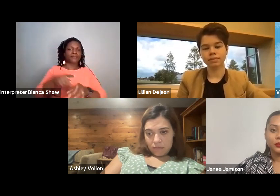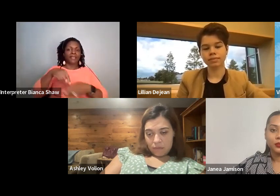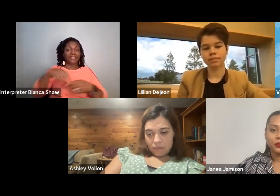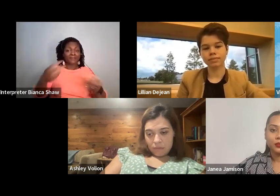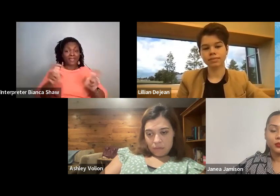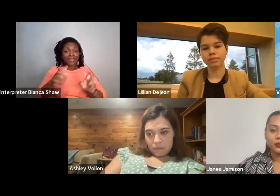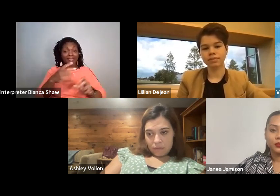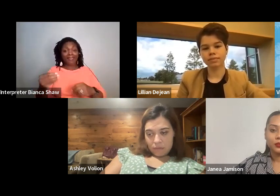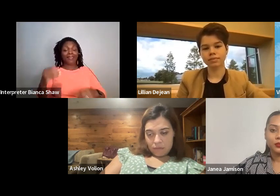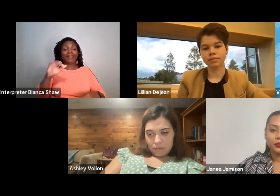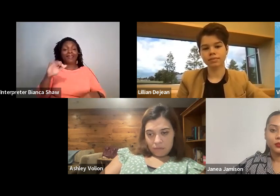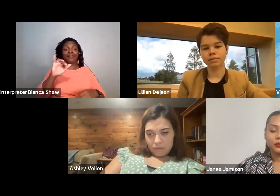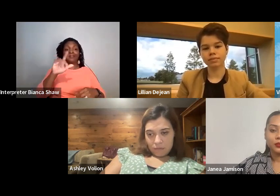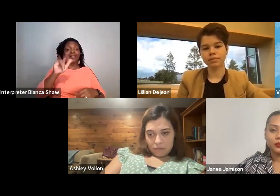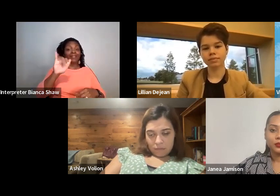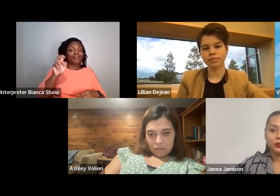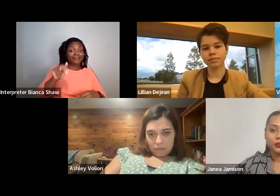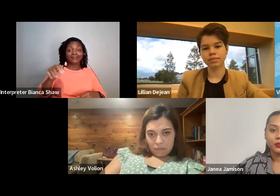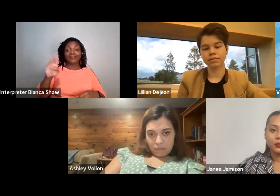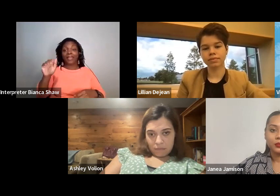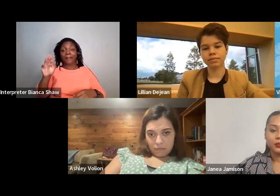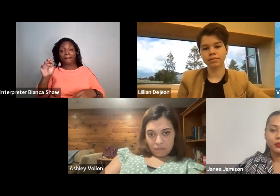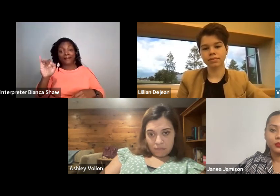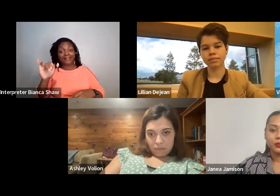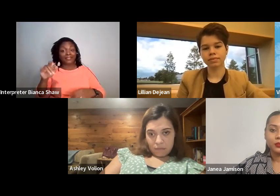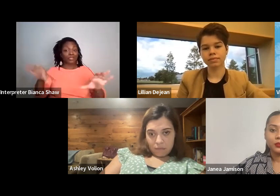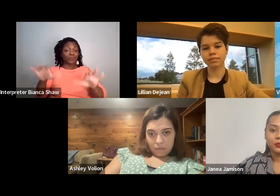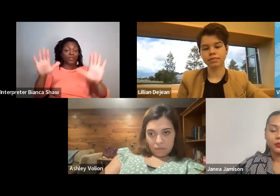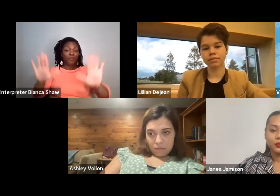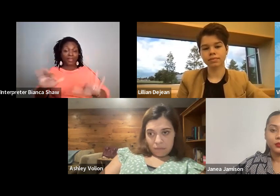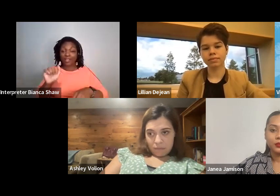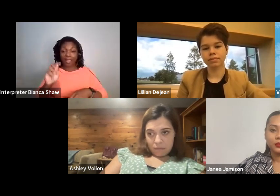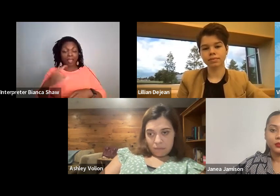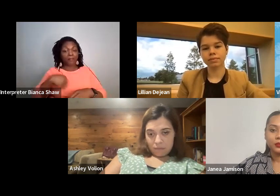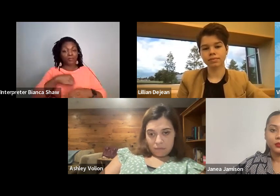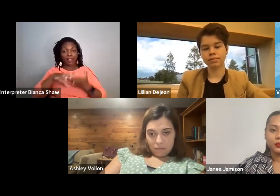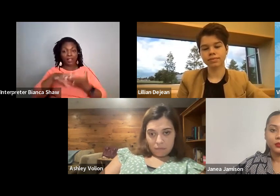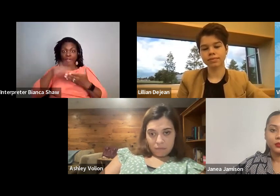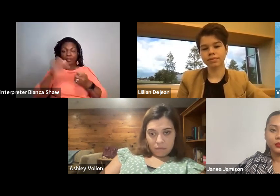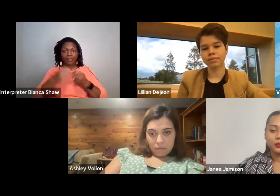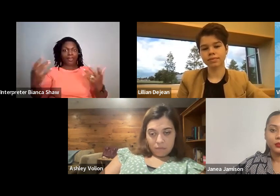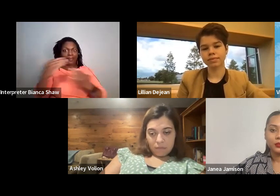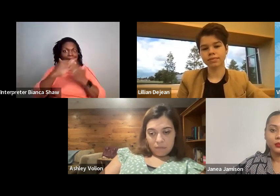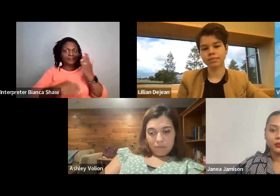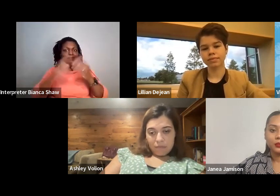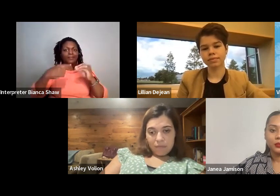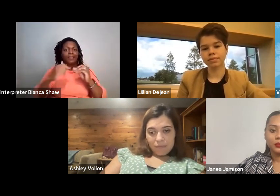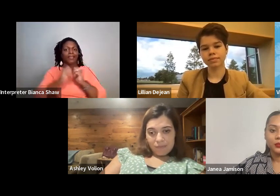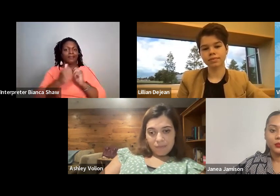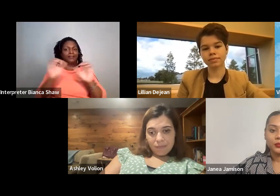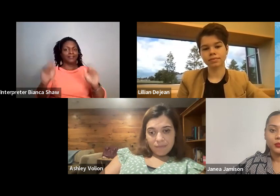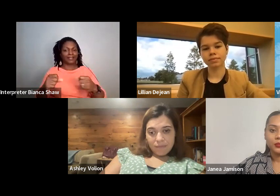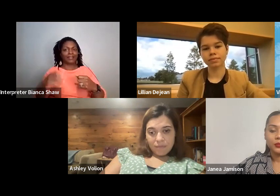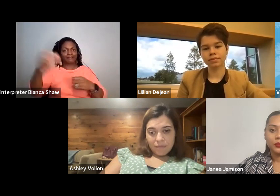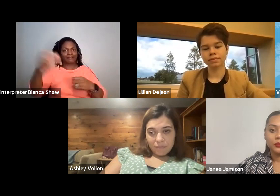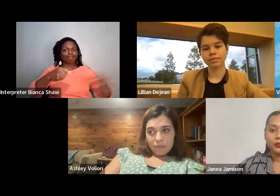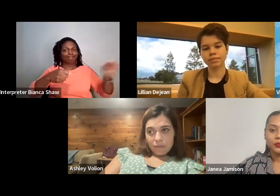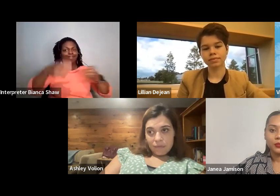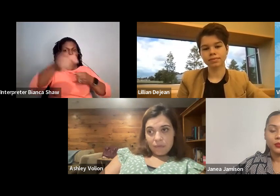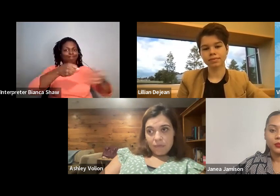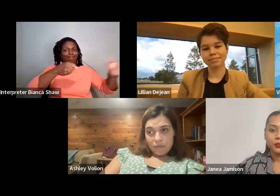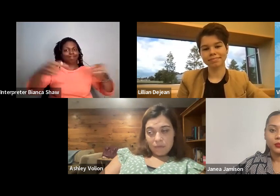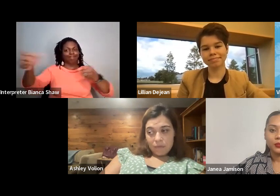For how this entire conference is being put on I think we've learned so many lessons in the past years about how we can bring folks from disparate places into the same space virtually. online.